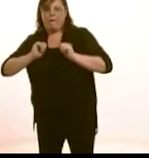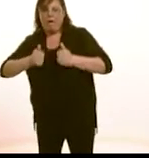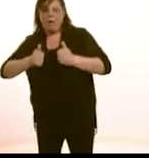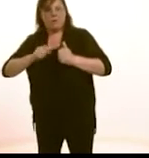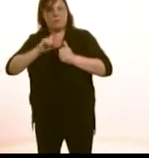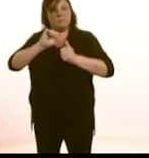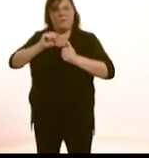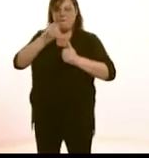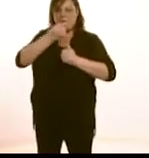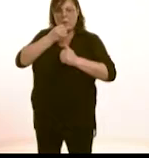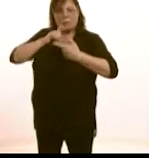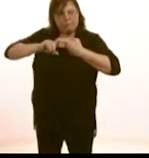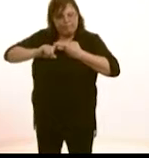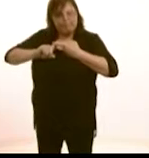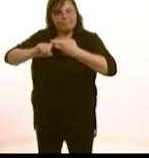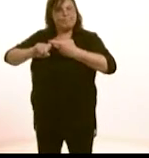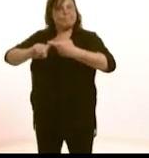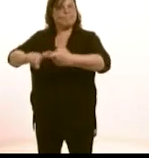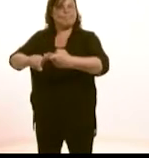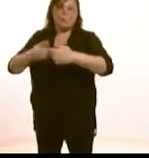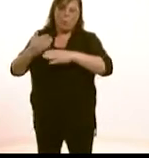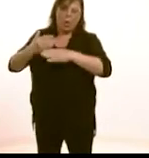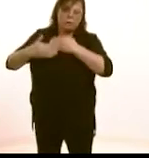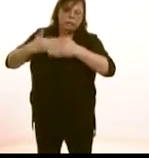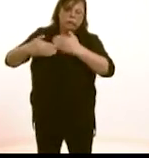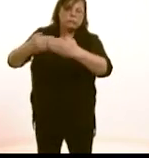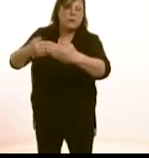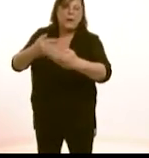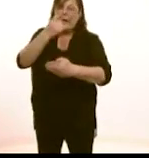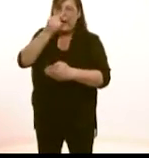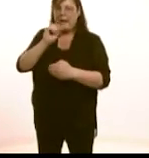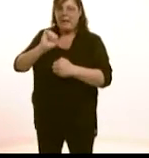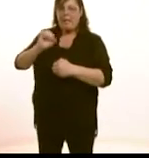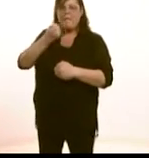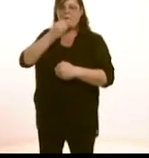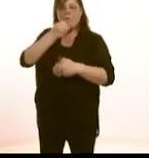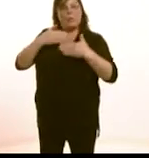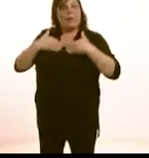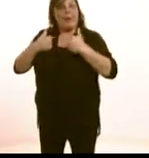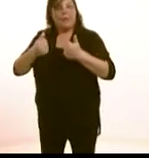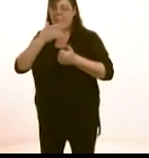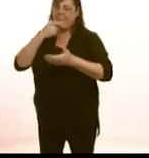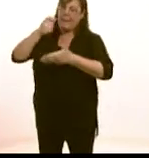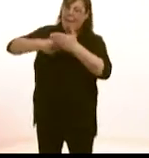can produce saleable food, and food that people wish to buy. Thatís all-important.